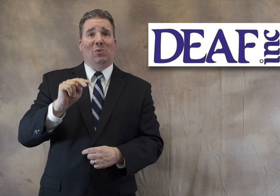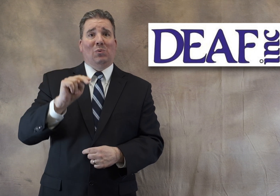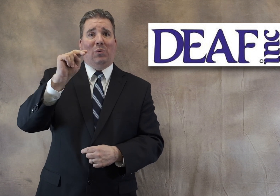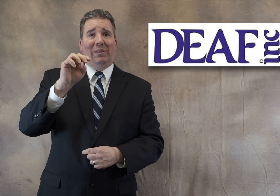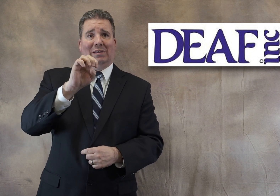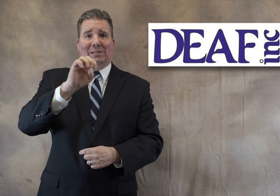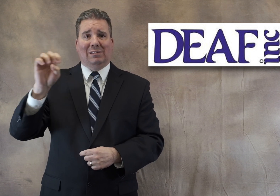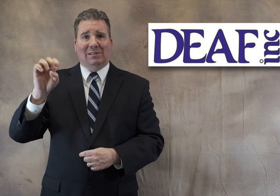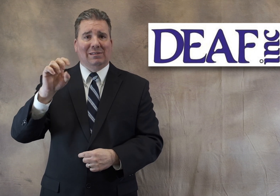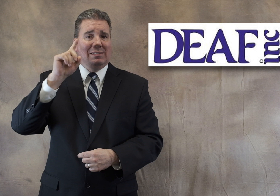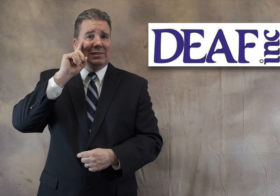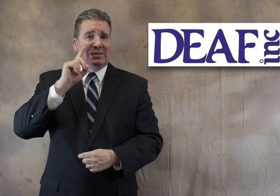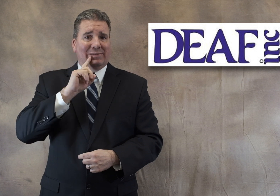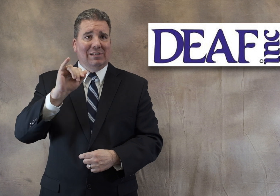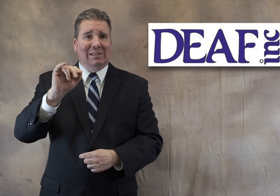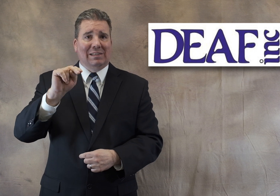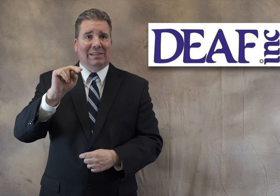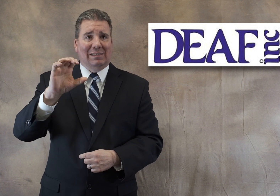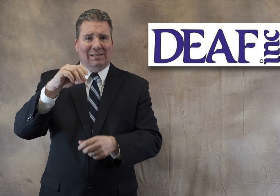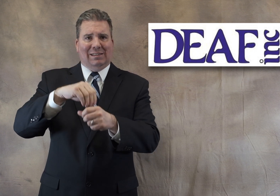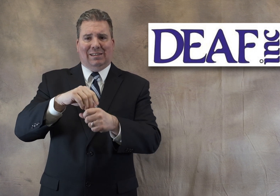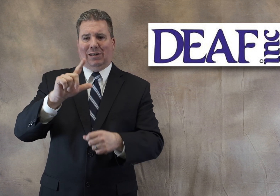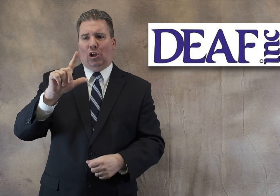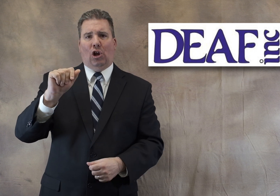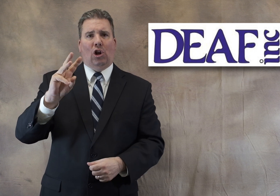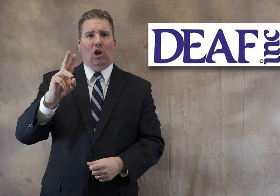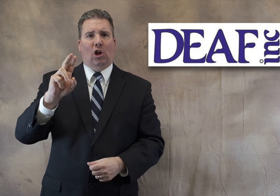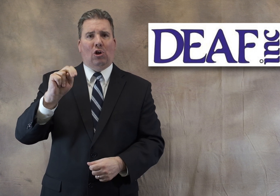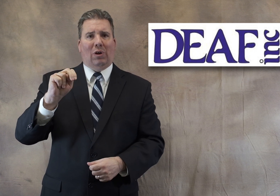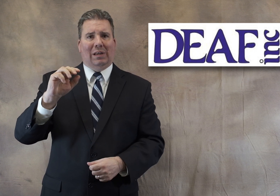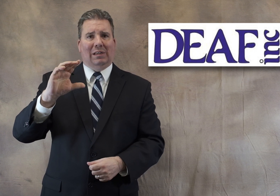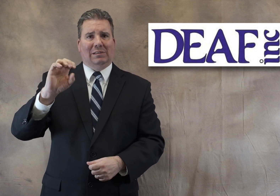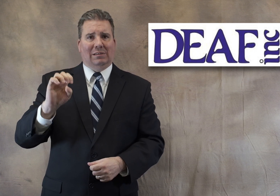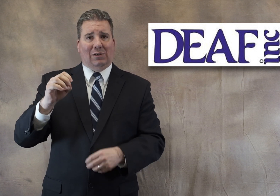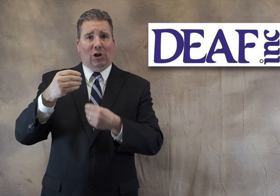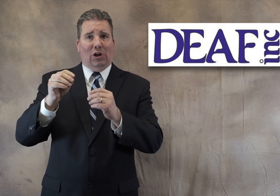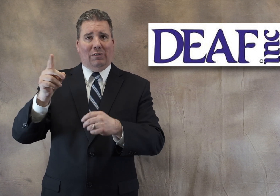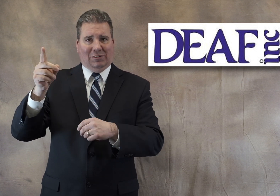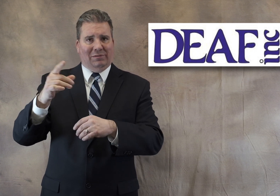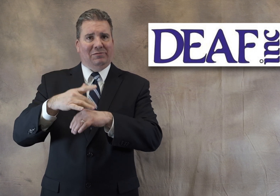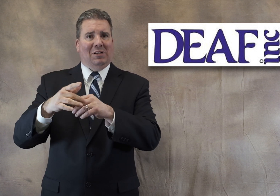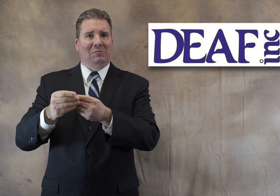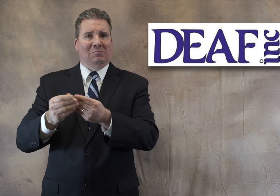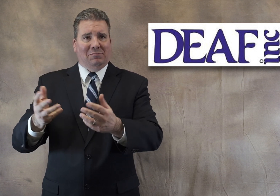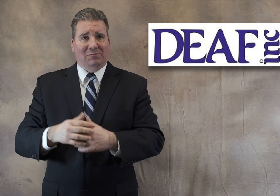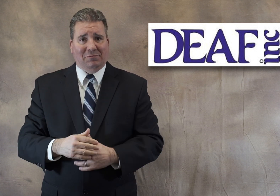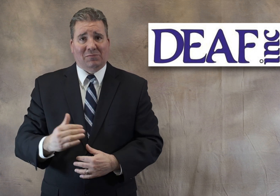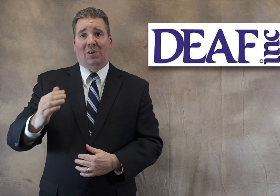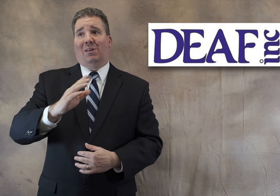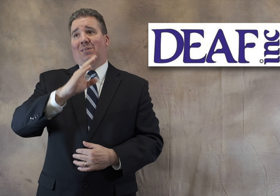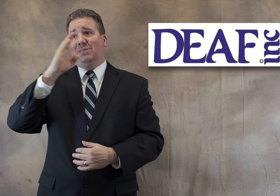Moving up to the Northeast part of the State, cards are available in Lawrence at the DEAF, Inc office.